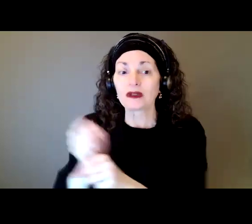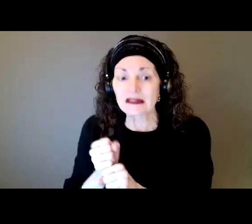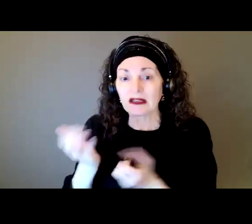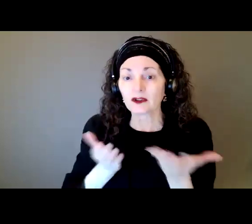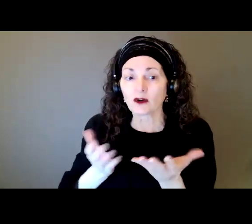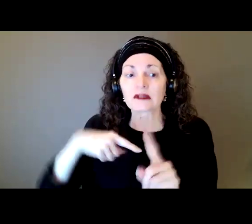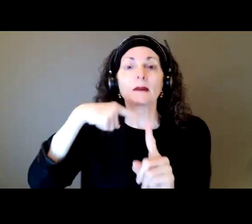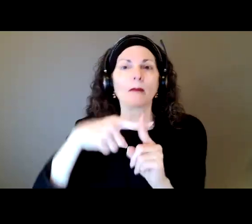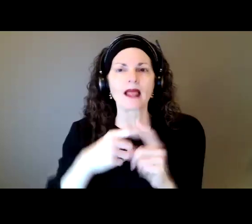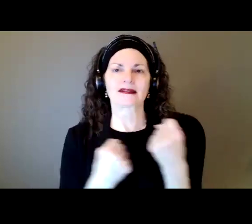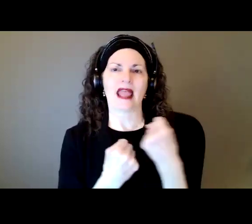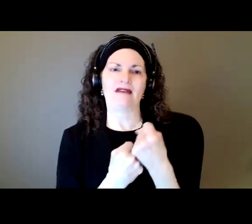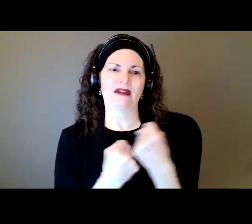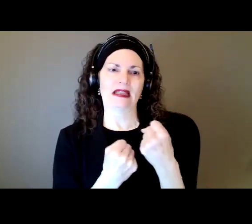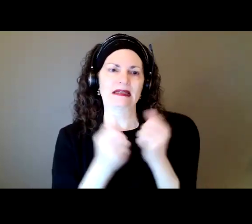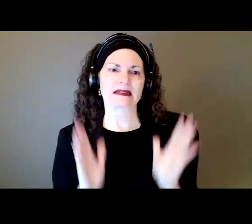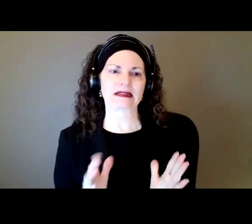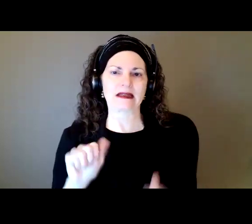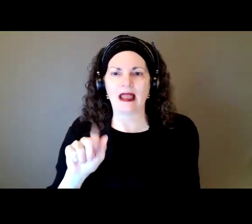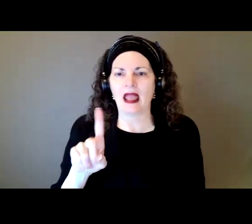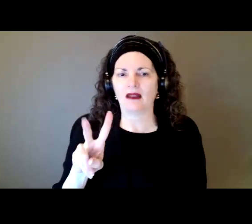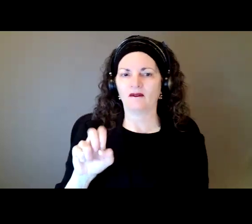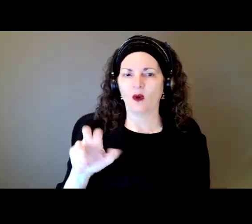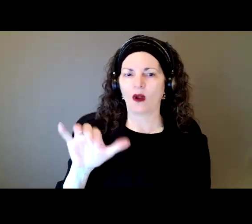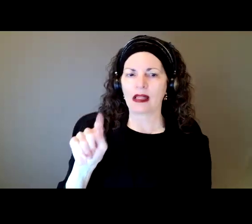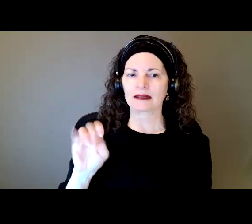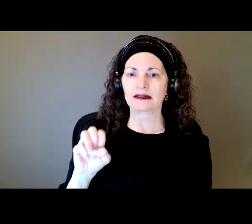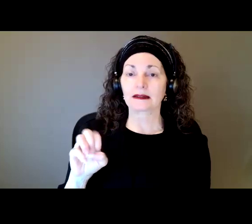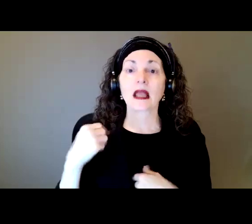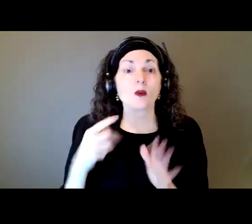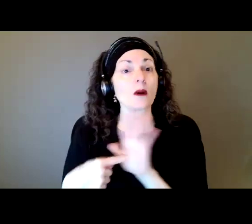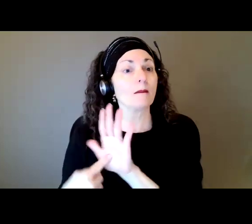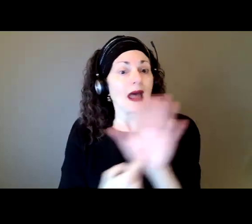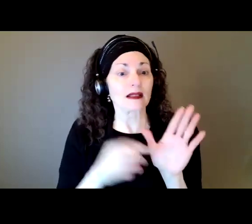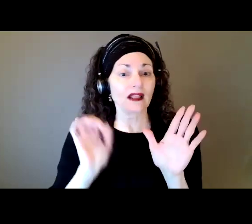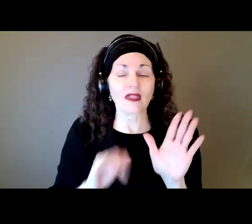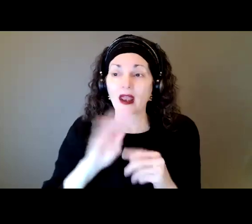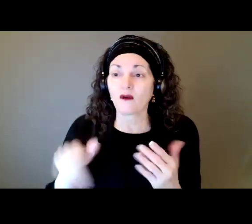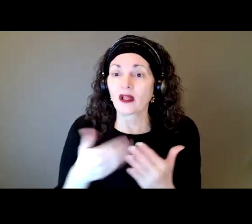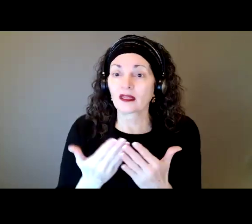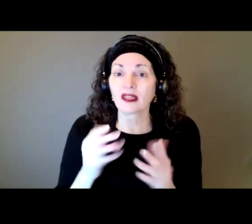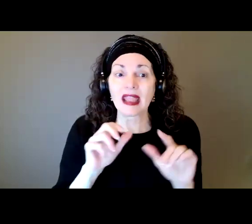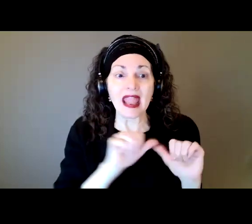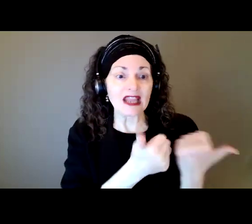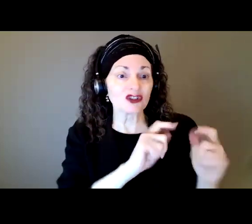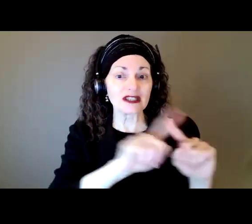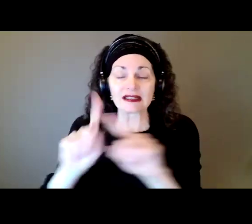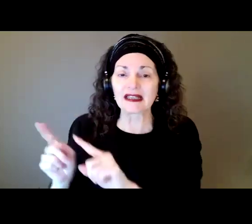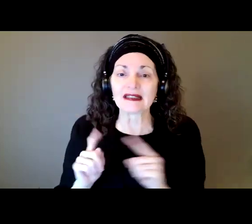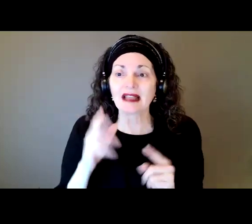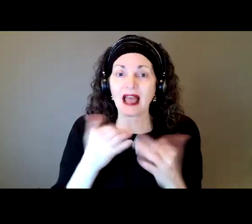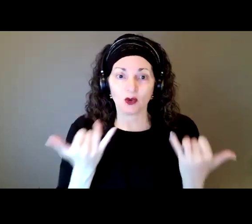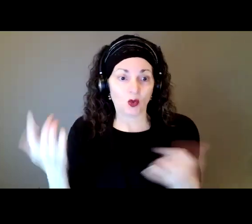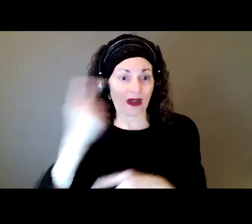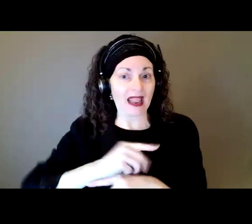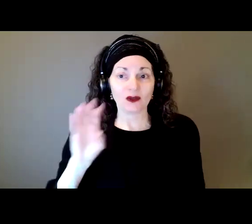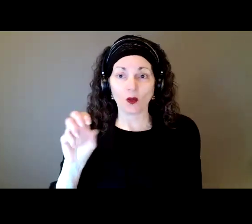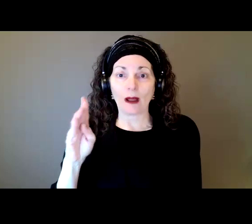And we're modeling that partnership with all of the agencies on today's webinar and the breadth of partners involved in the Strategies Center.